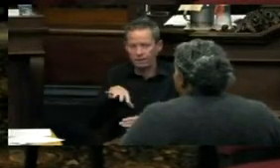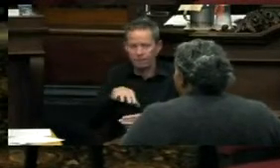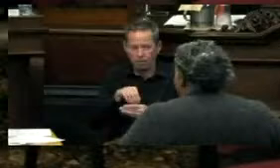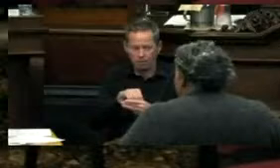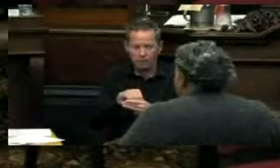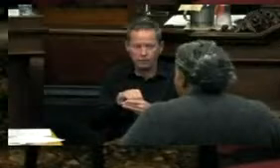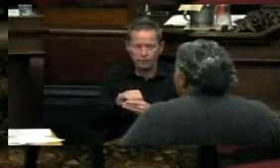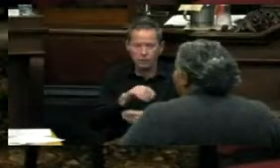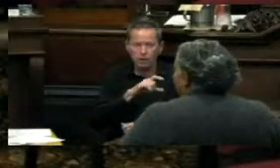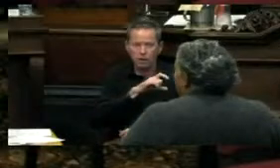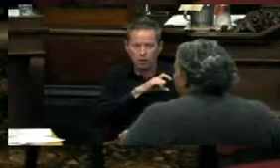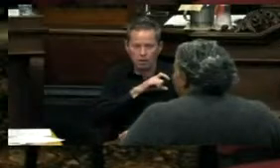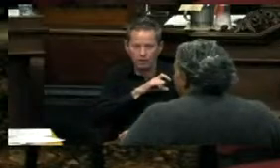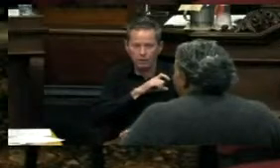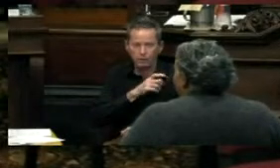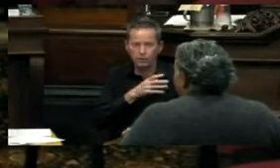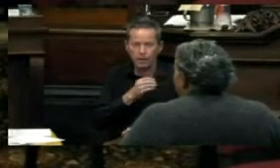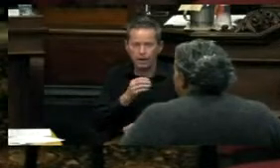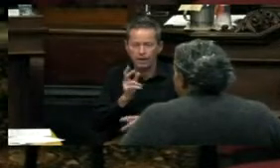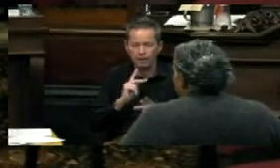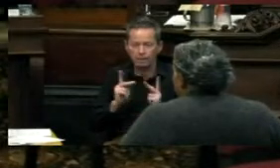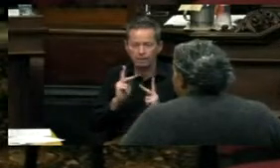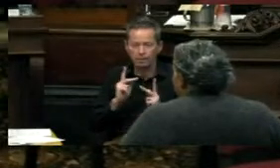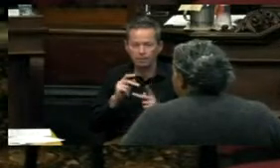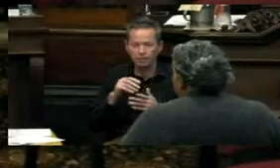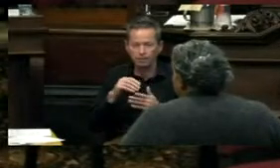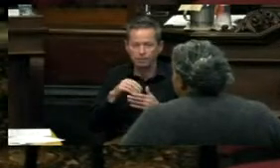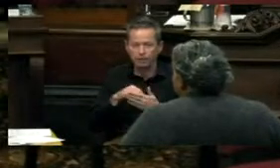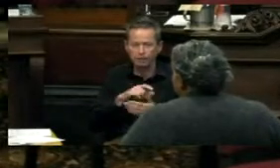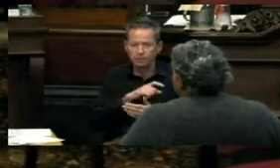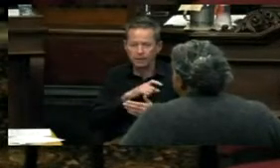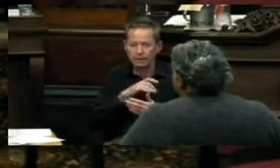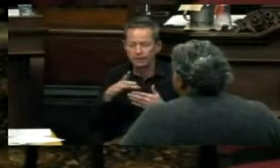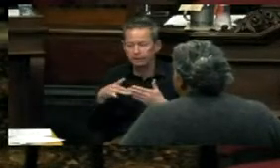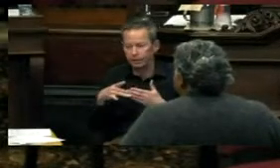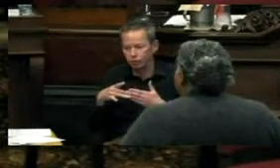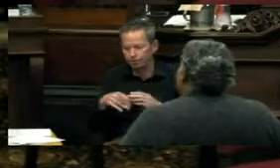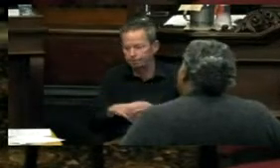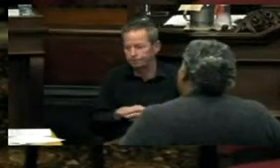police oversight and police accountability, and that